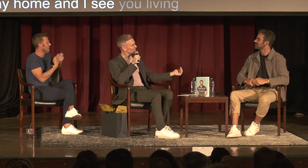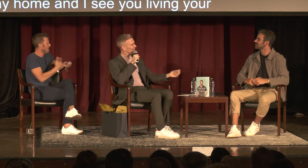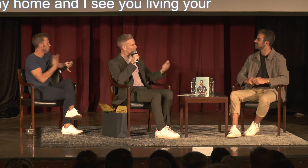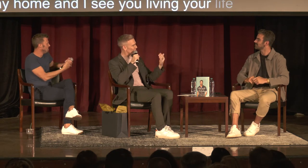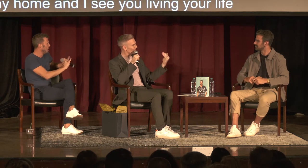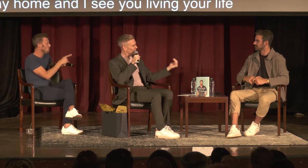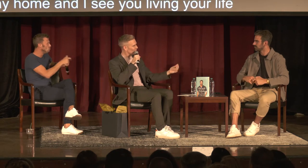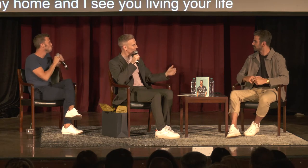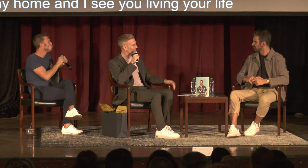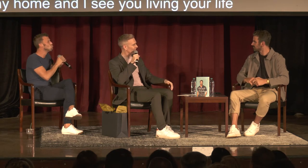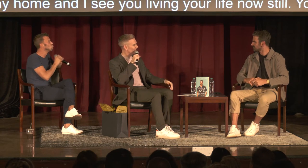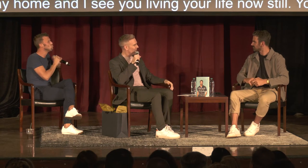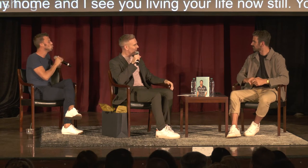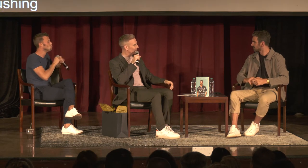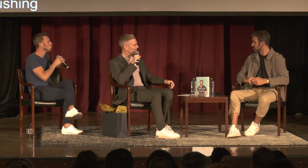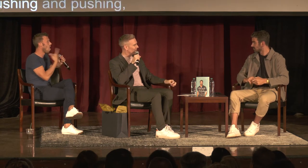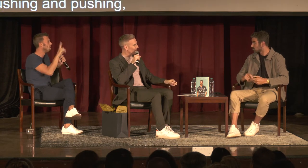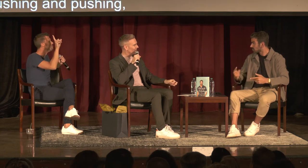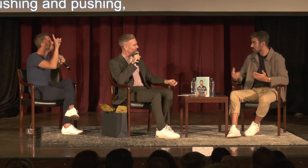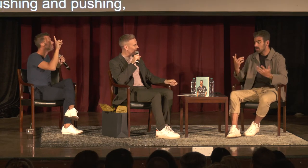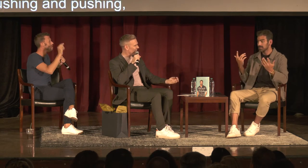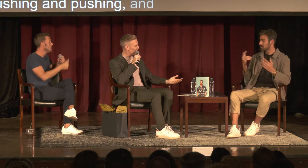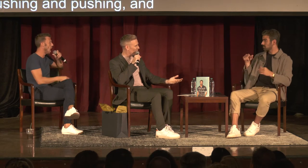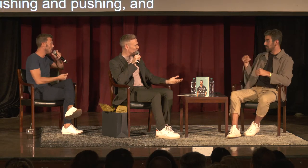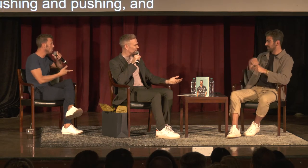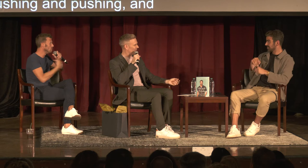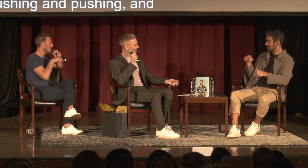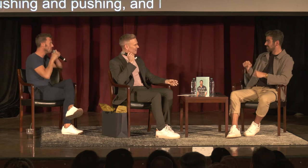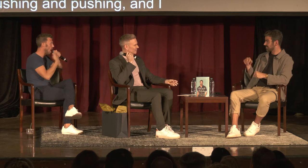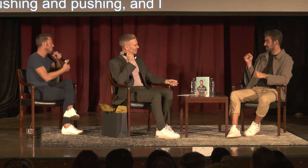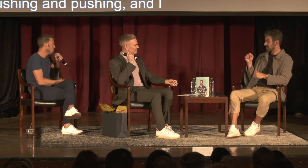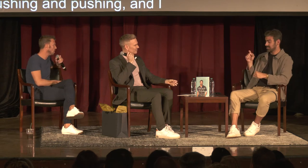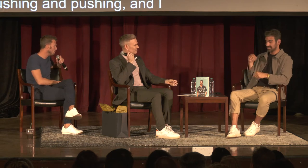You just keep pushing and pushing. And I love watching that. Absolutely.